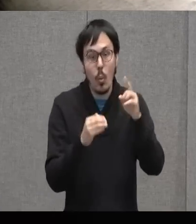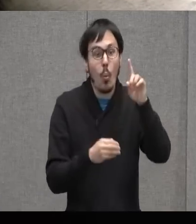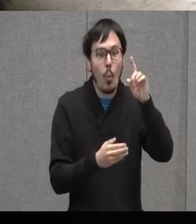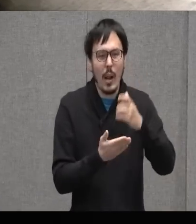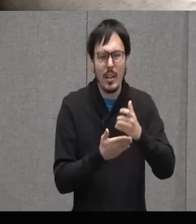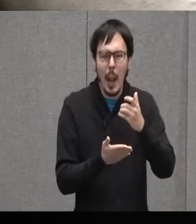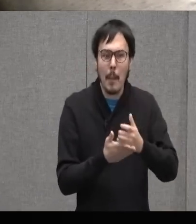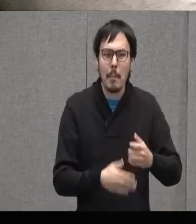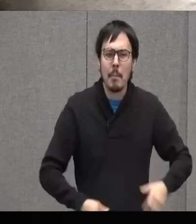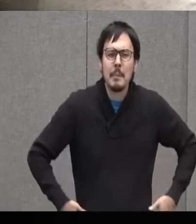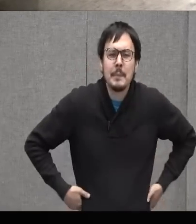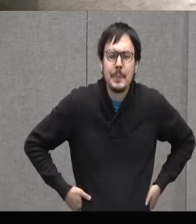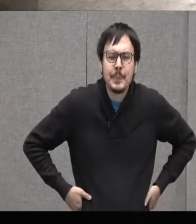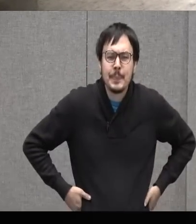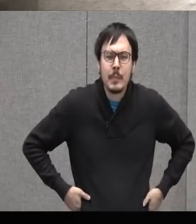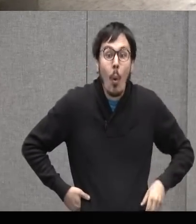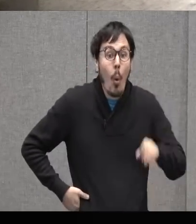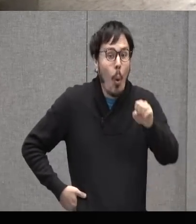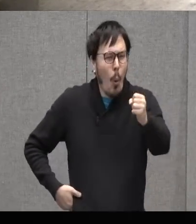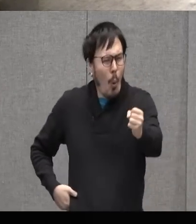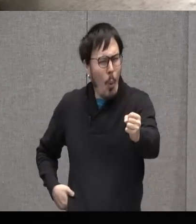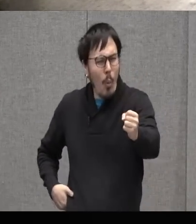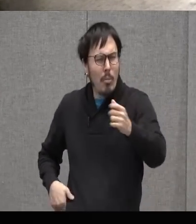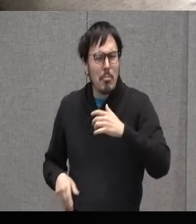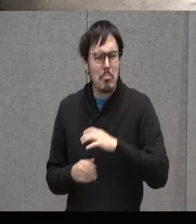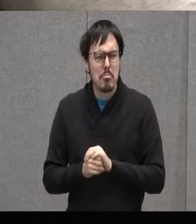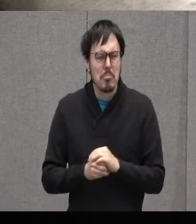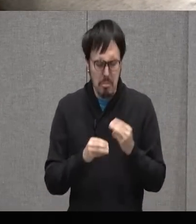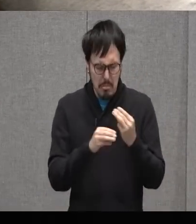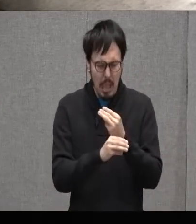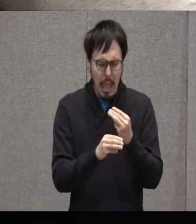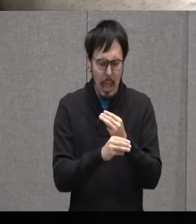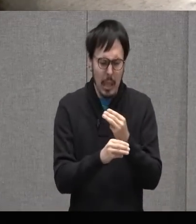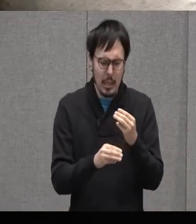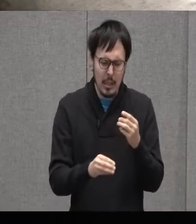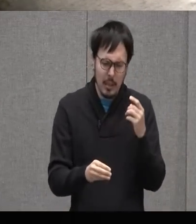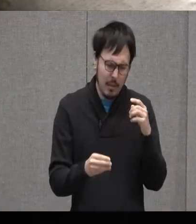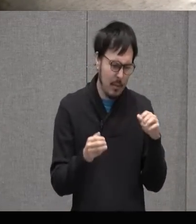Wait, baking is just a bunch of math, isn't it?